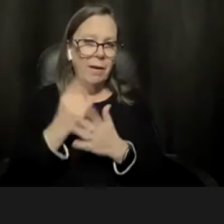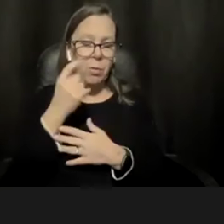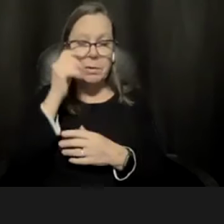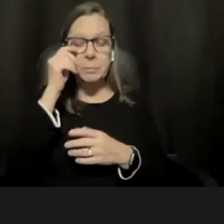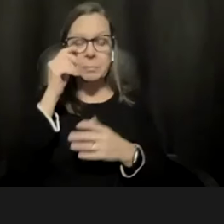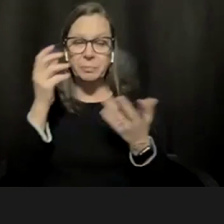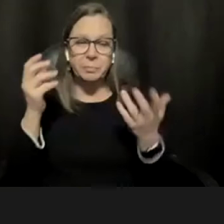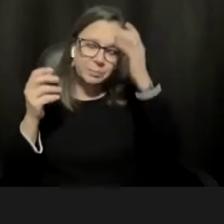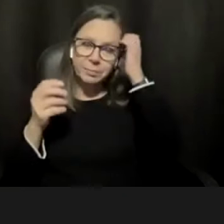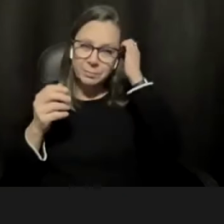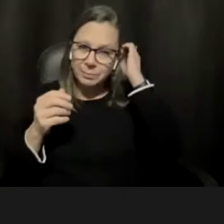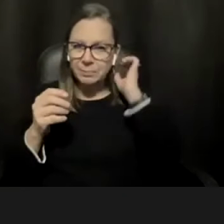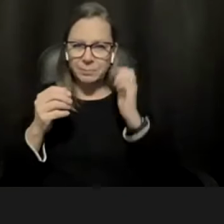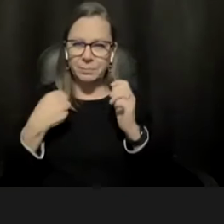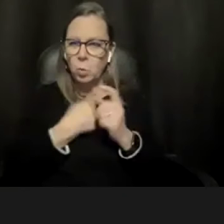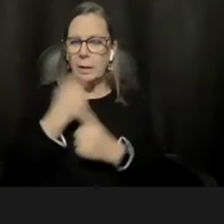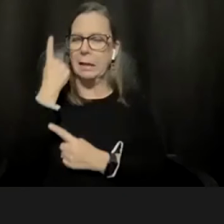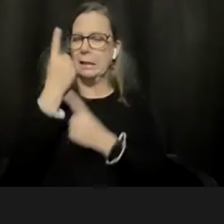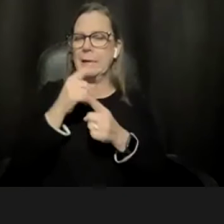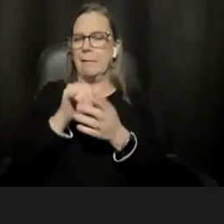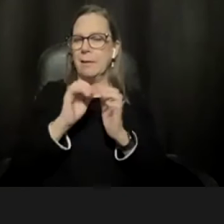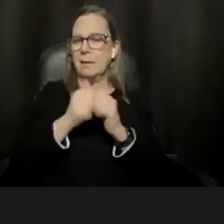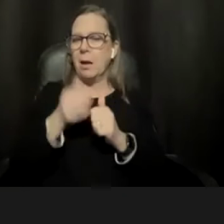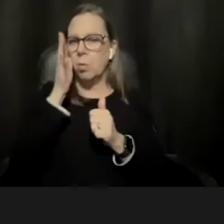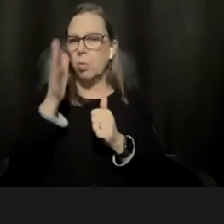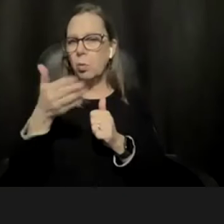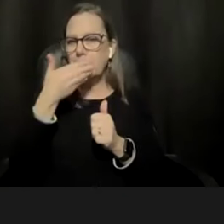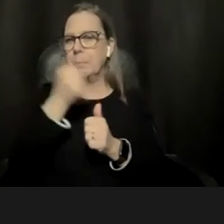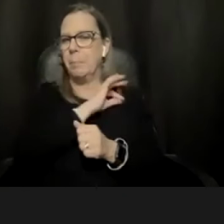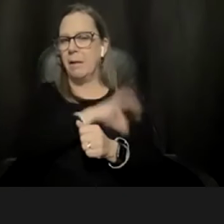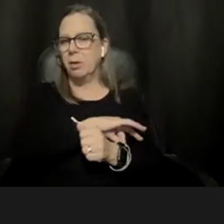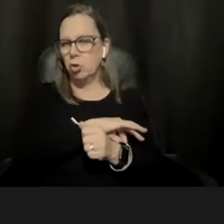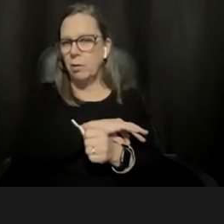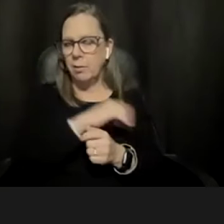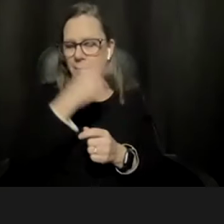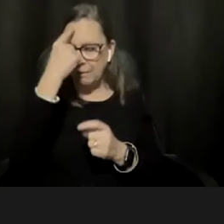That is how, I think that would be beneficial for the group.